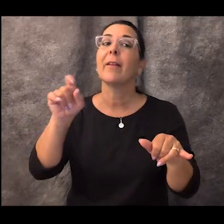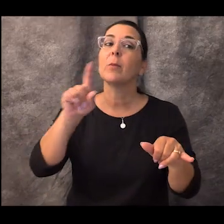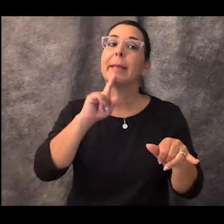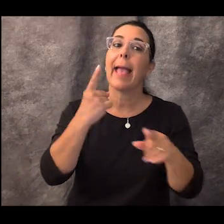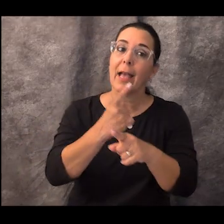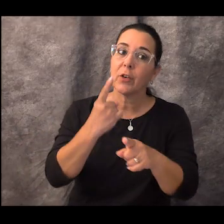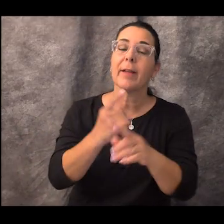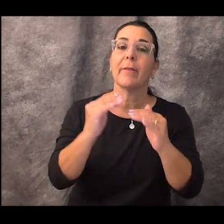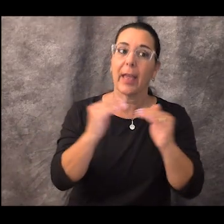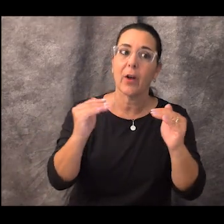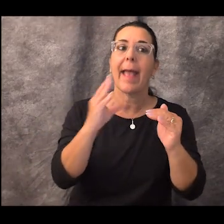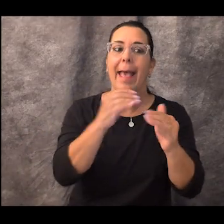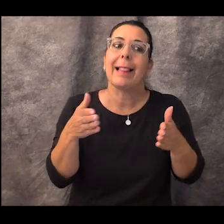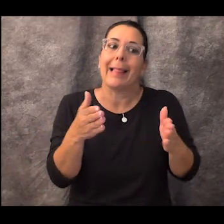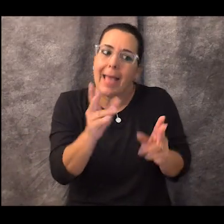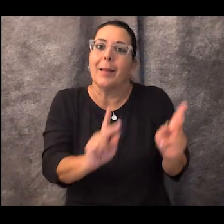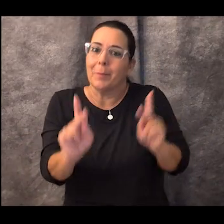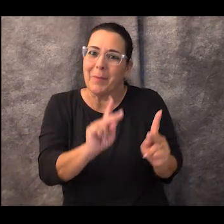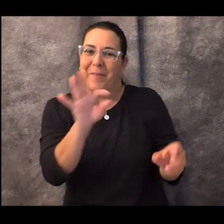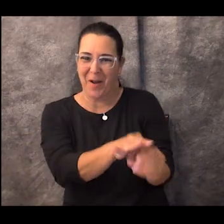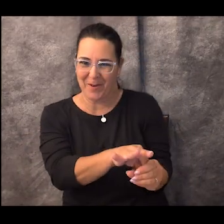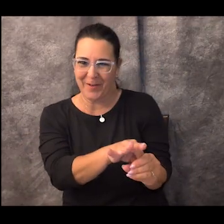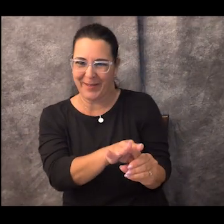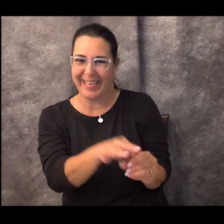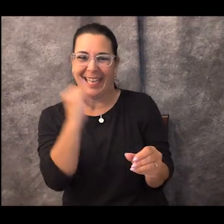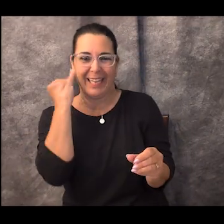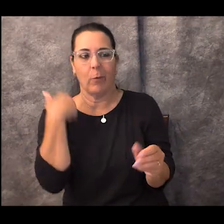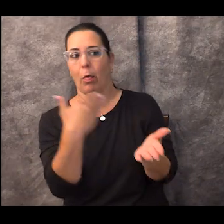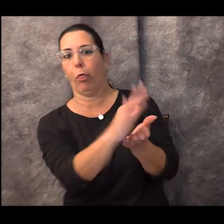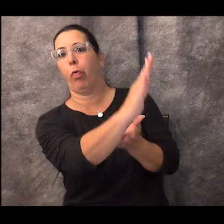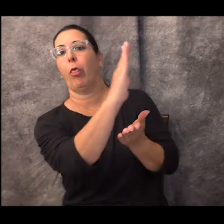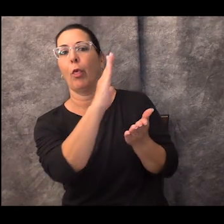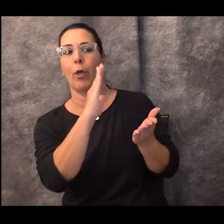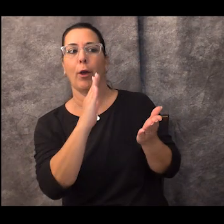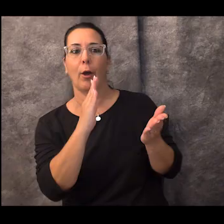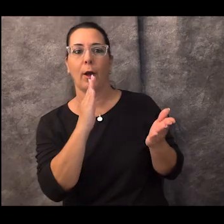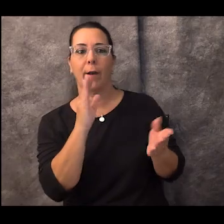the will of the people is to let the people vote. If we disenfranchize the voters, we cannot say that these are